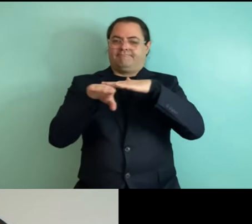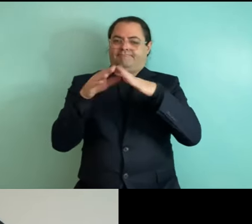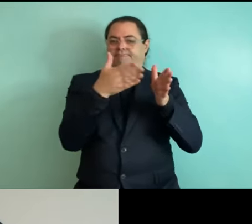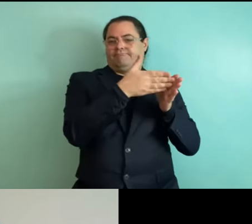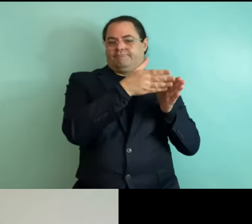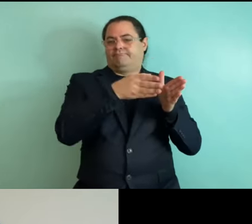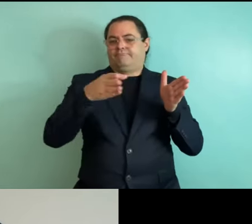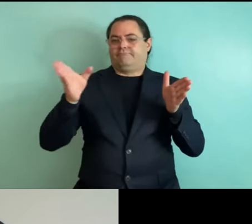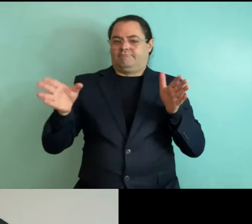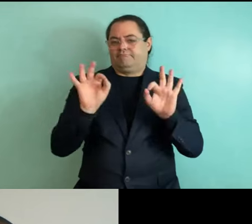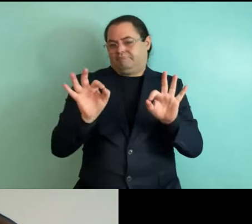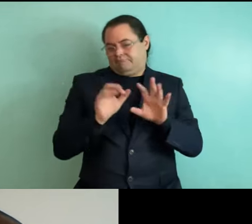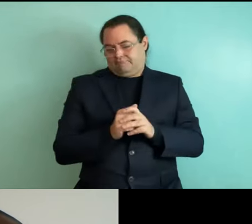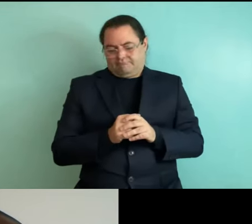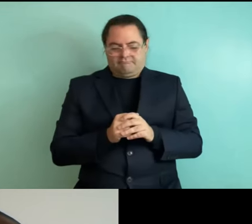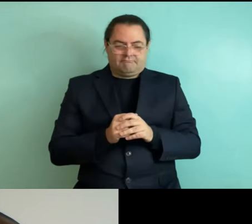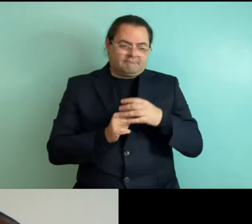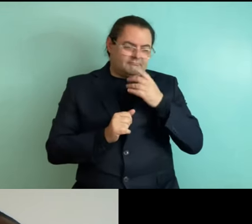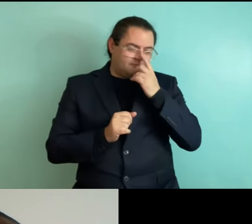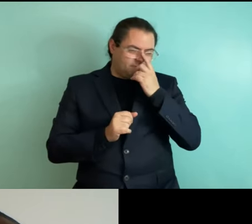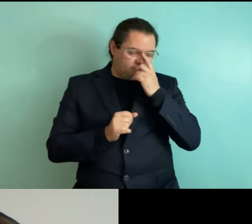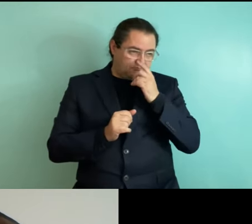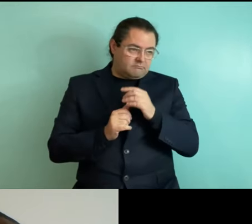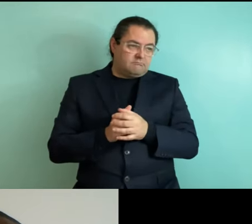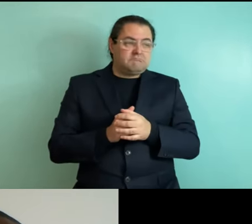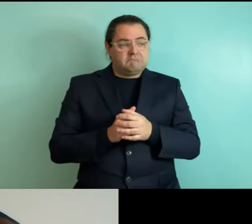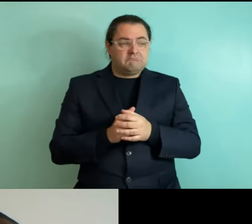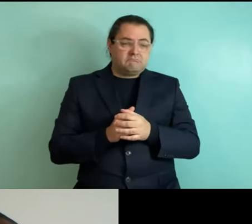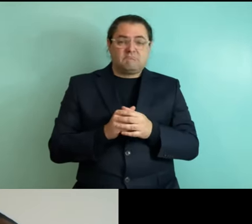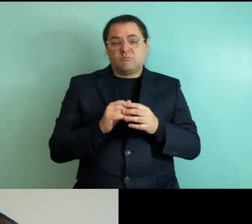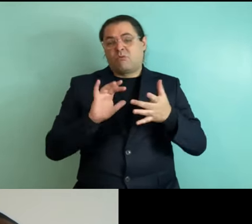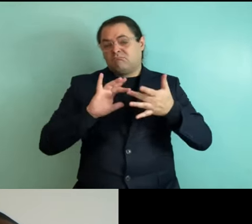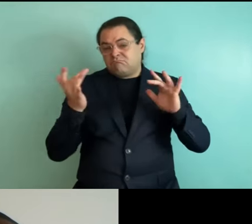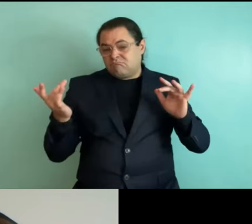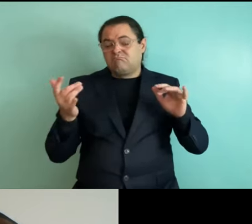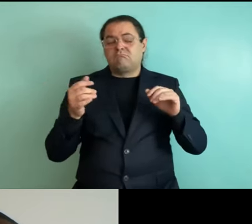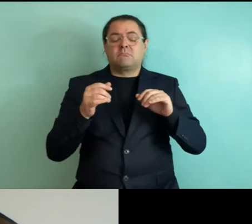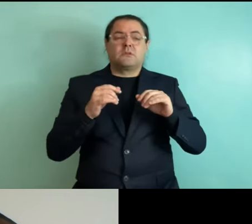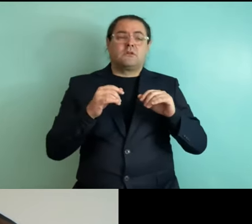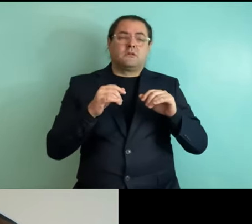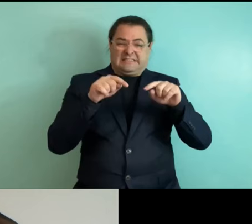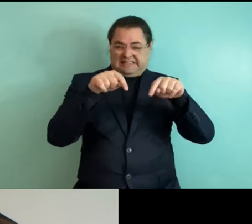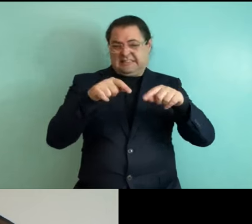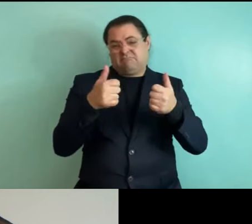11:11:33 are able to get. So, digital platforms and digital space is a good opportunity.